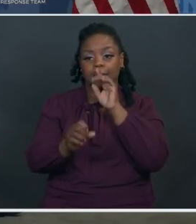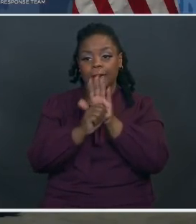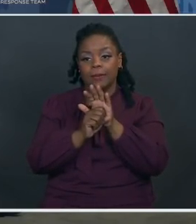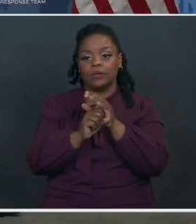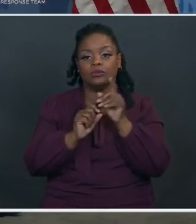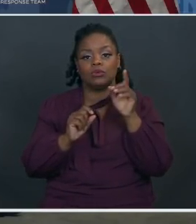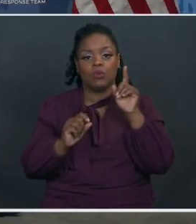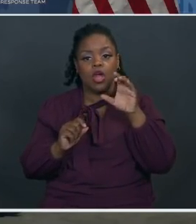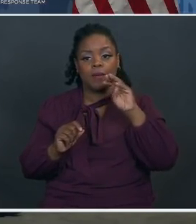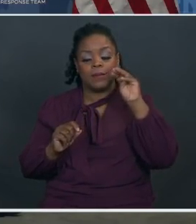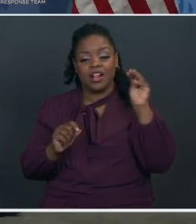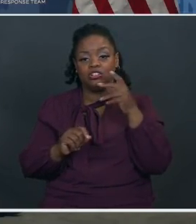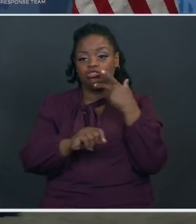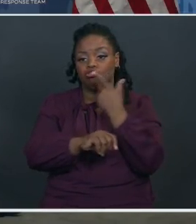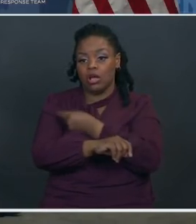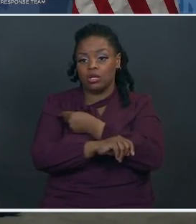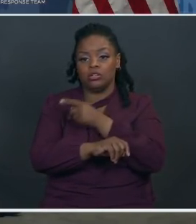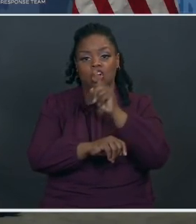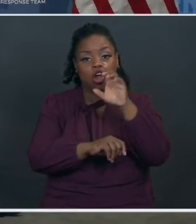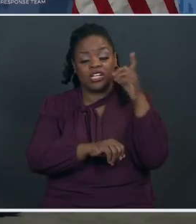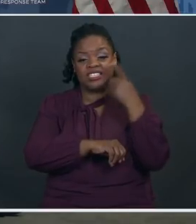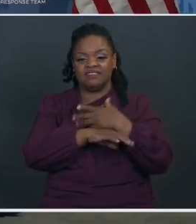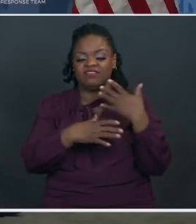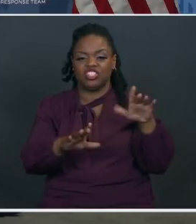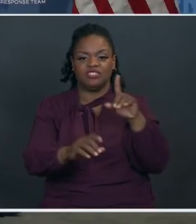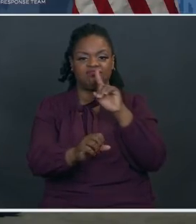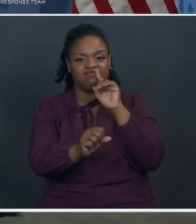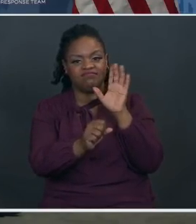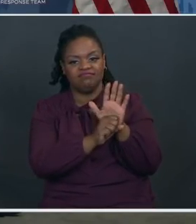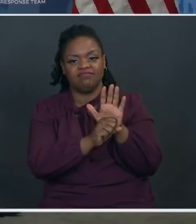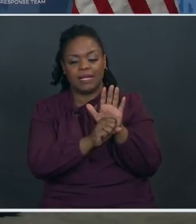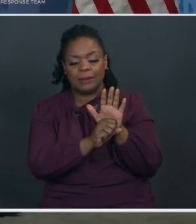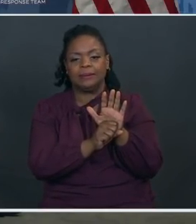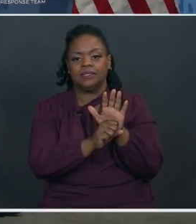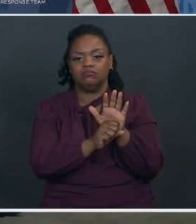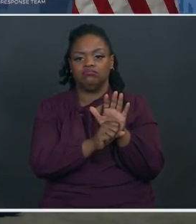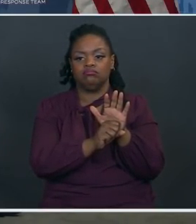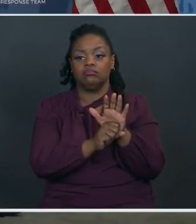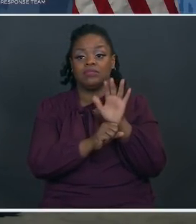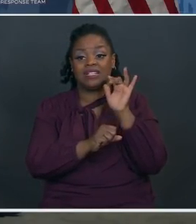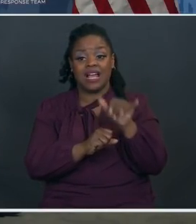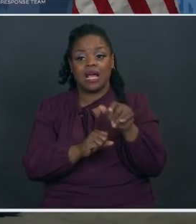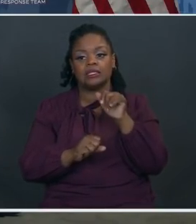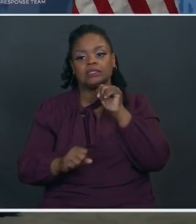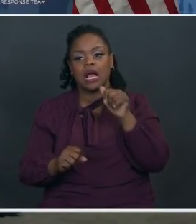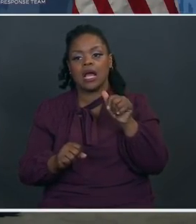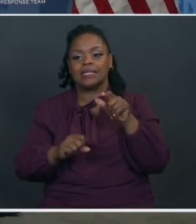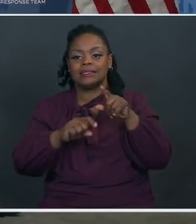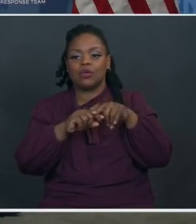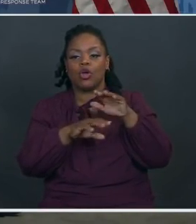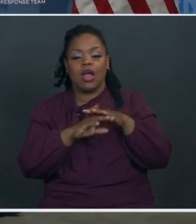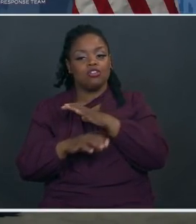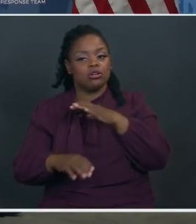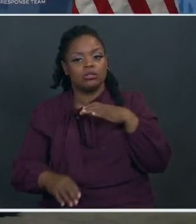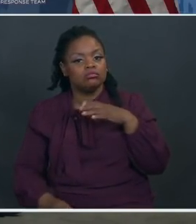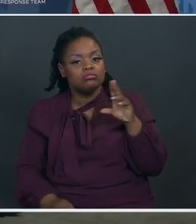And that piece of it is not dependent upon Congress providing funds. But as we all know, that's just the start.